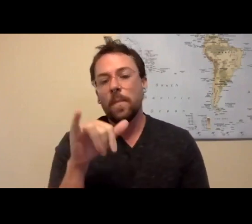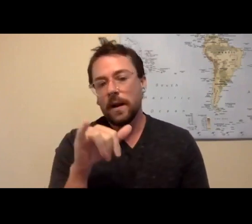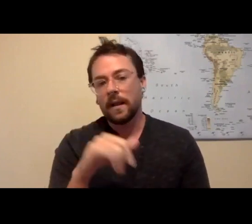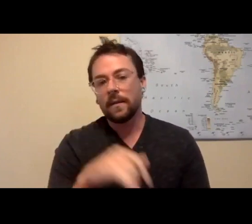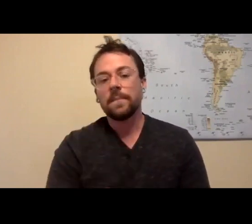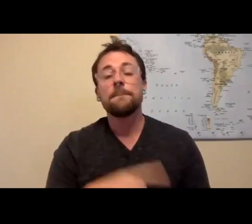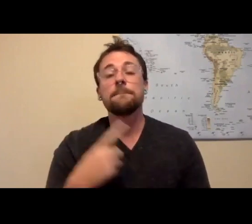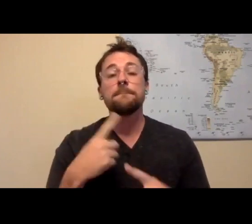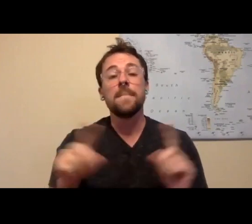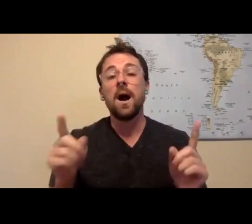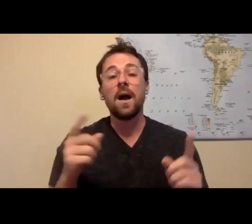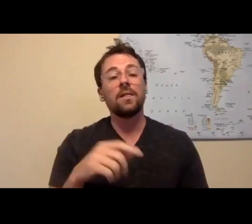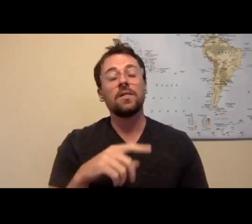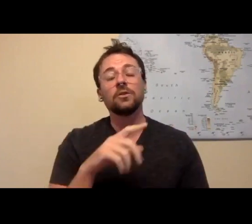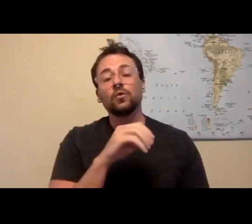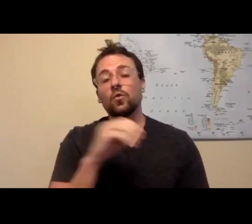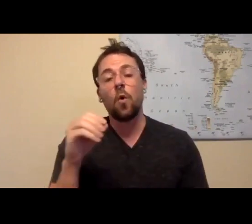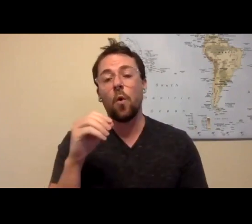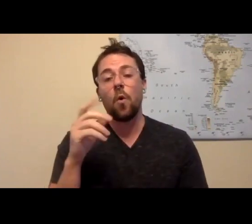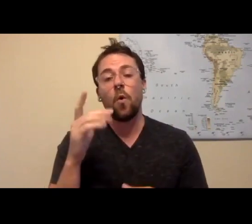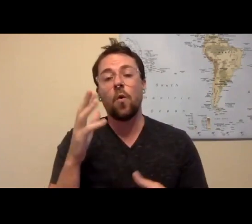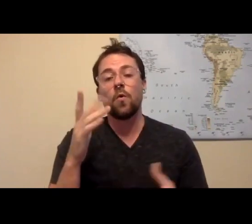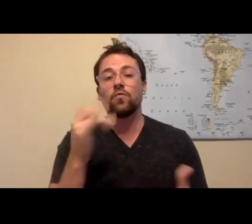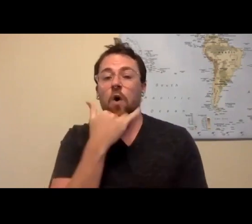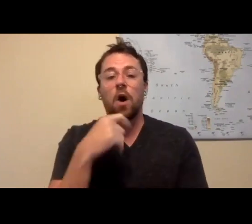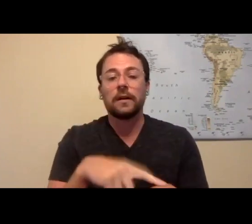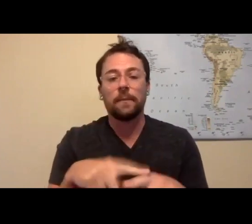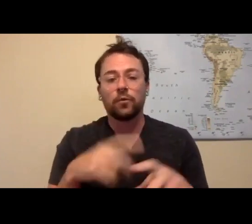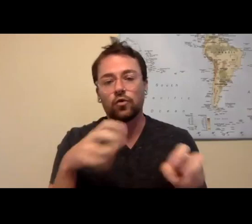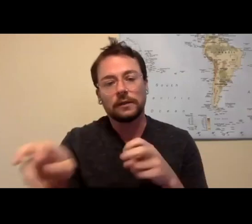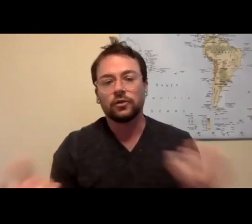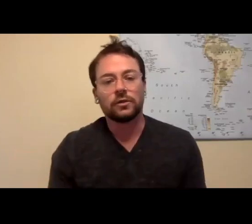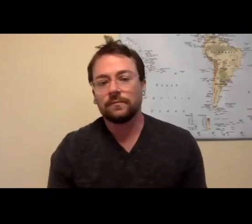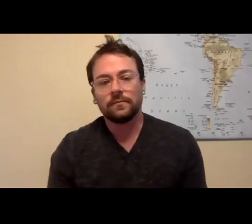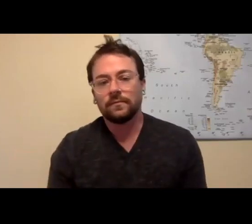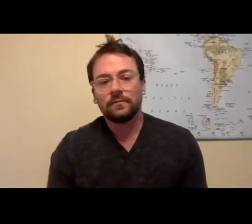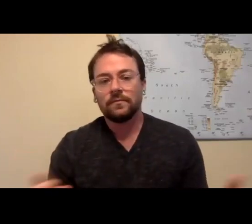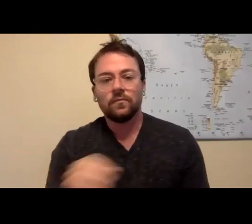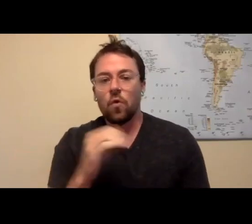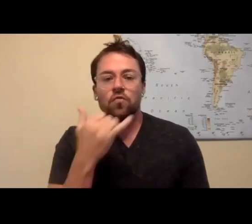That their inside doesn't quite match their outside.